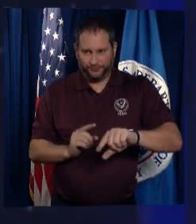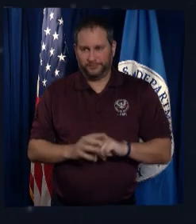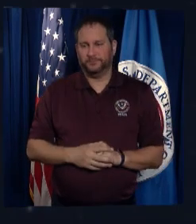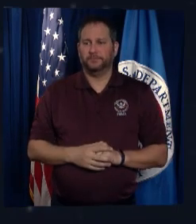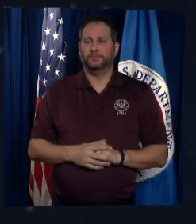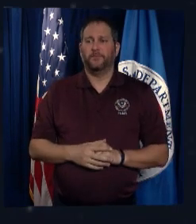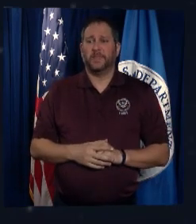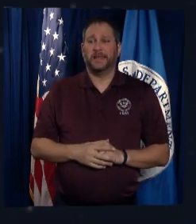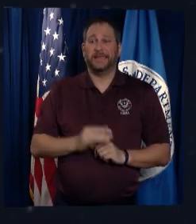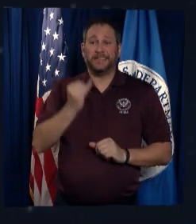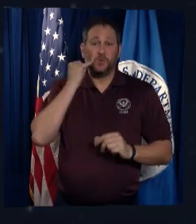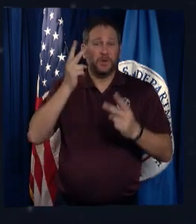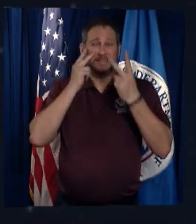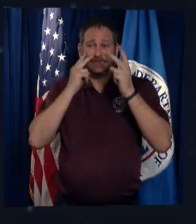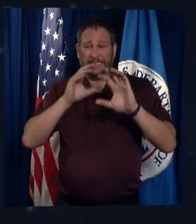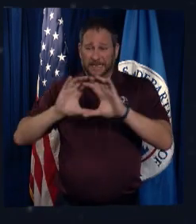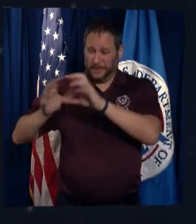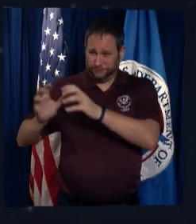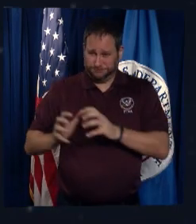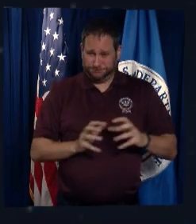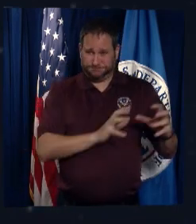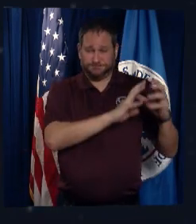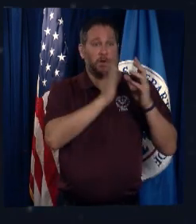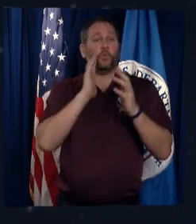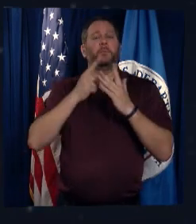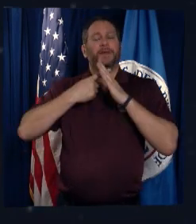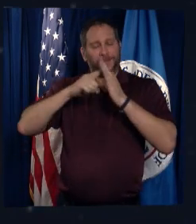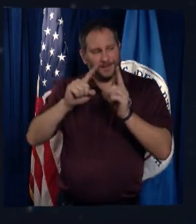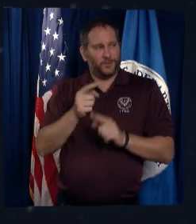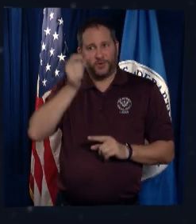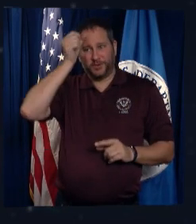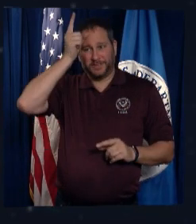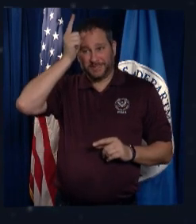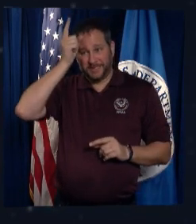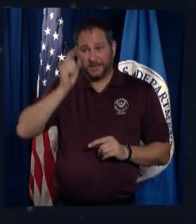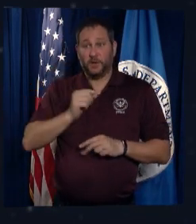pyramid and you are not on top. Second, volunteer means you're not the boss of